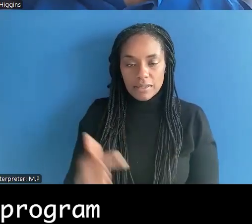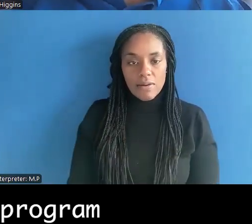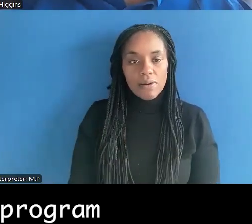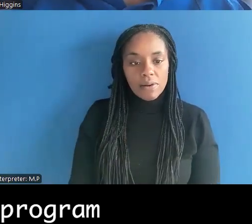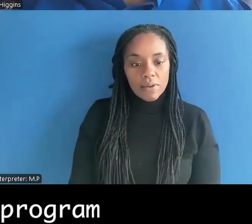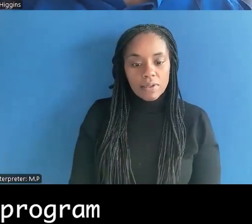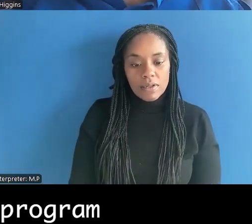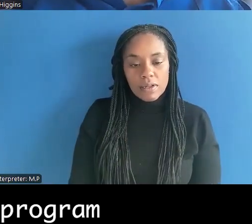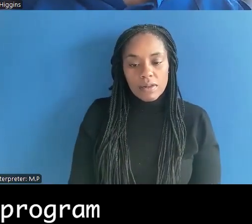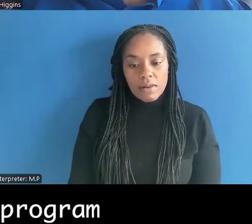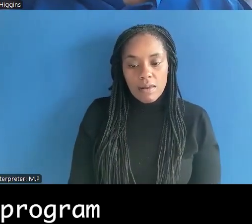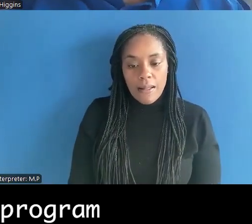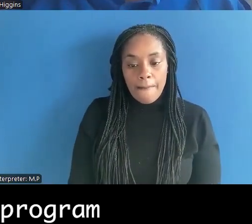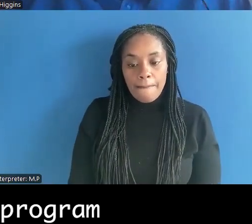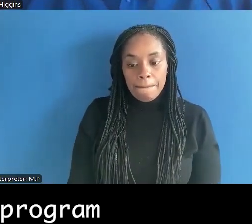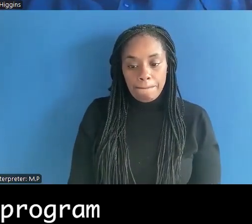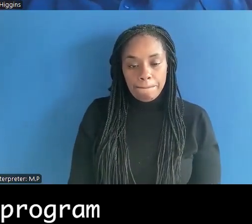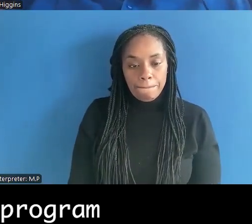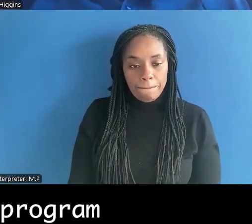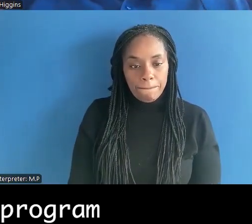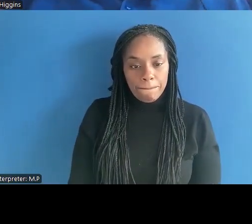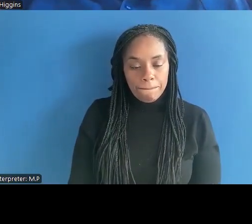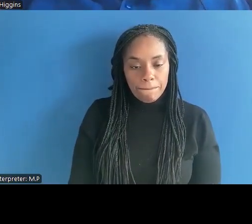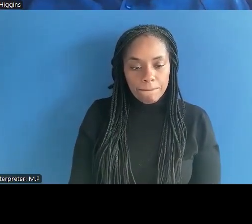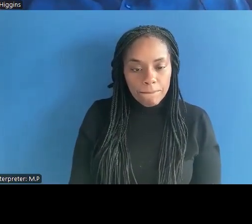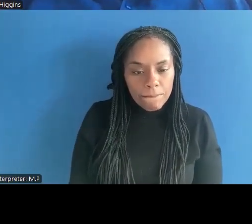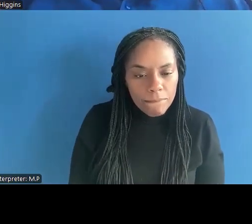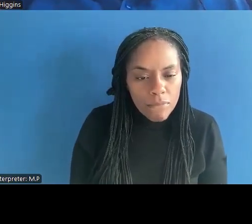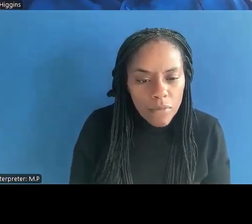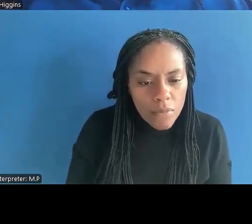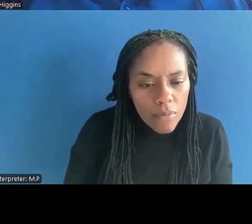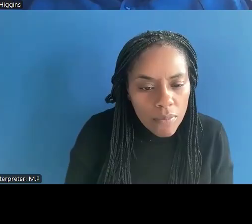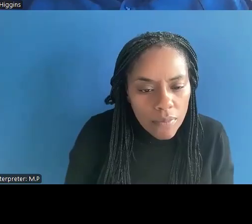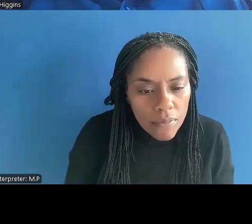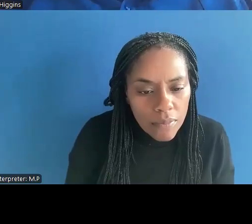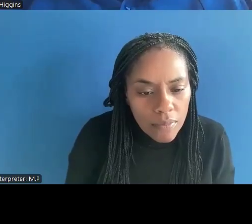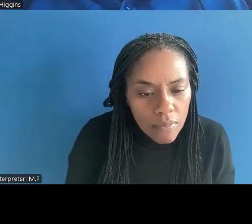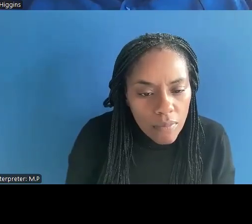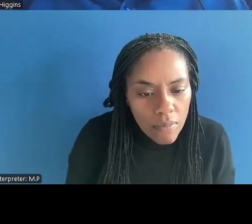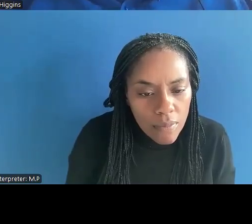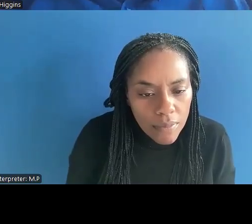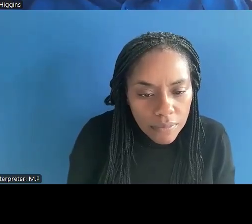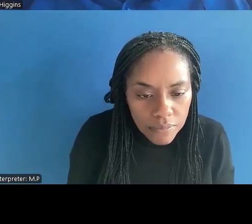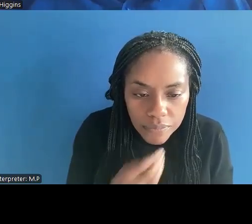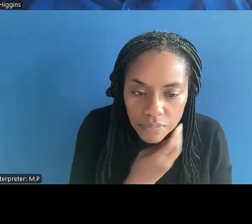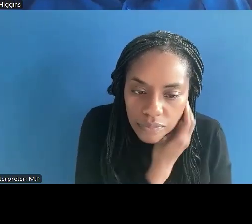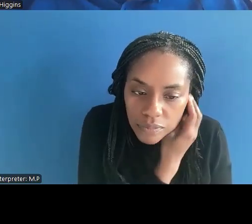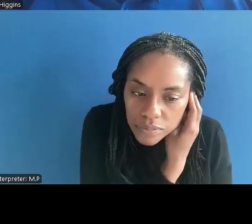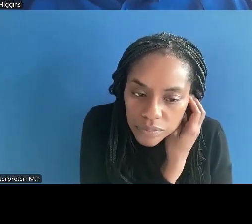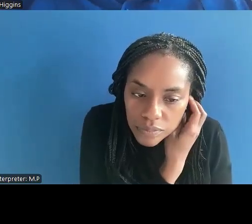And then the self-determination program is a program available, to individuals who are regional center consumers.